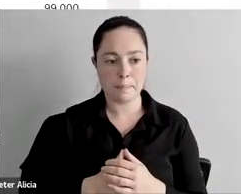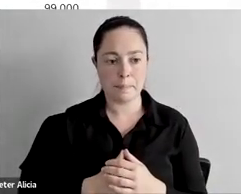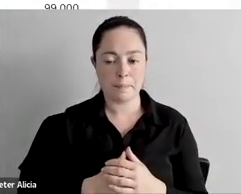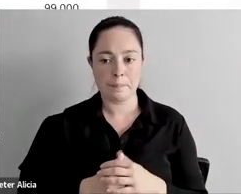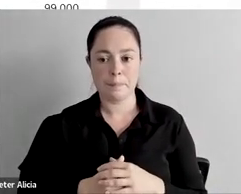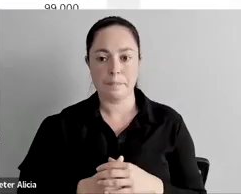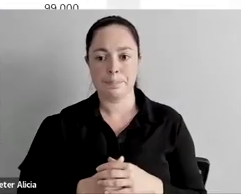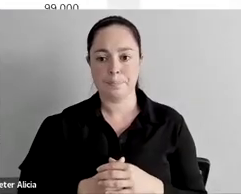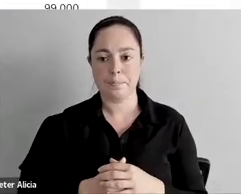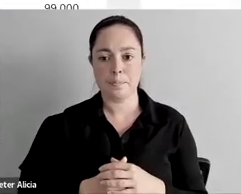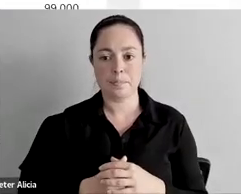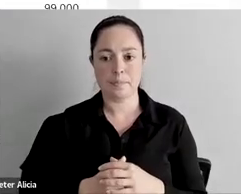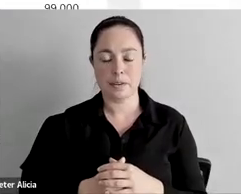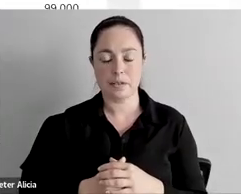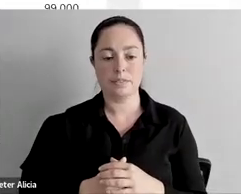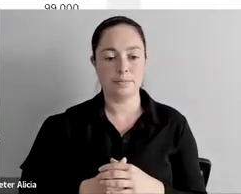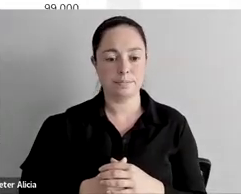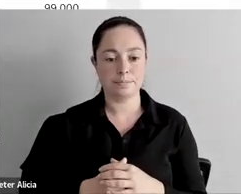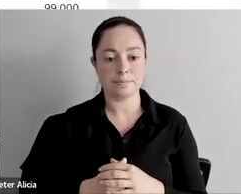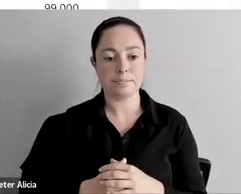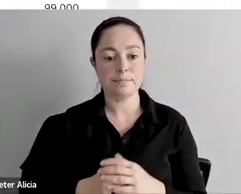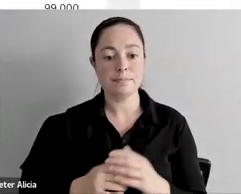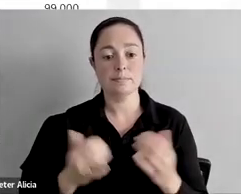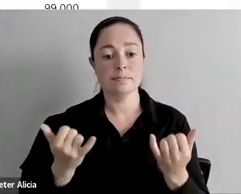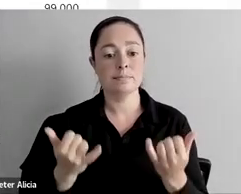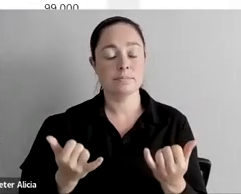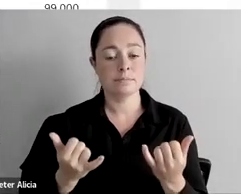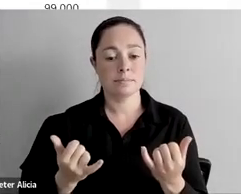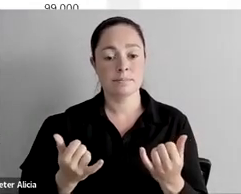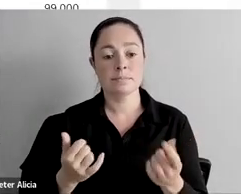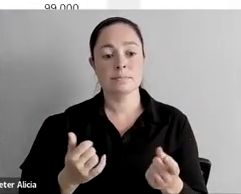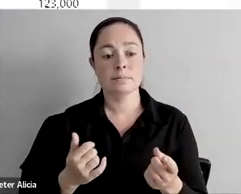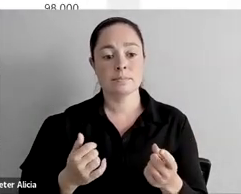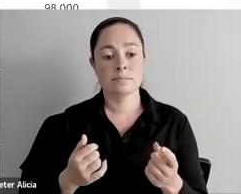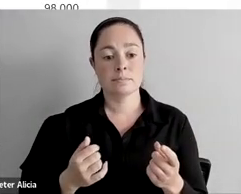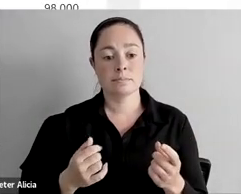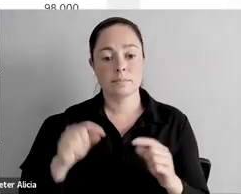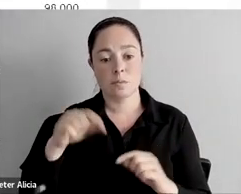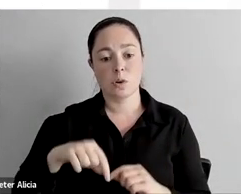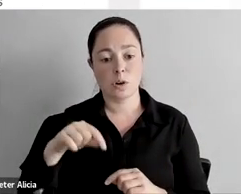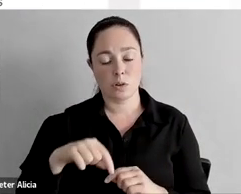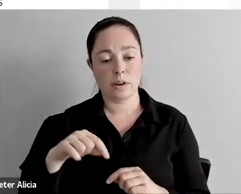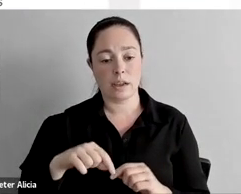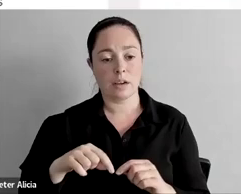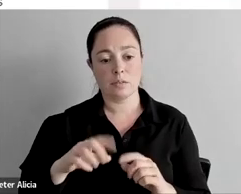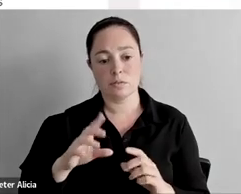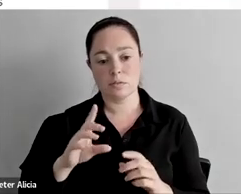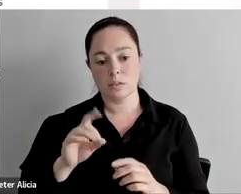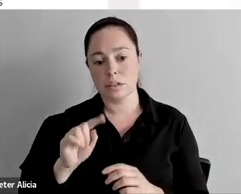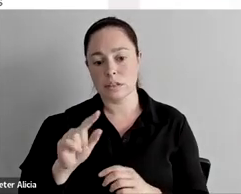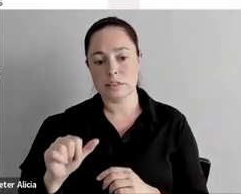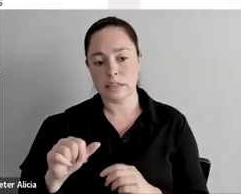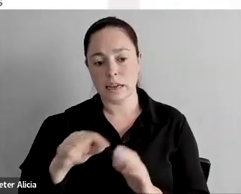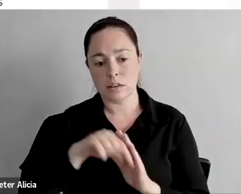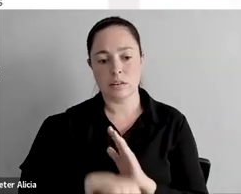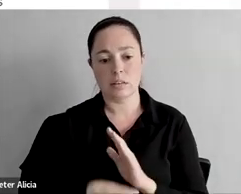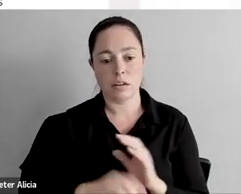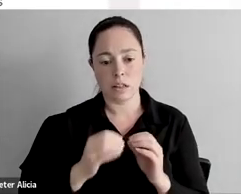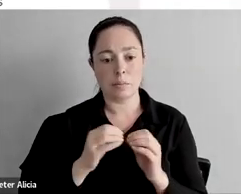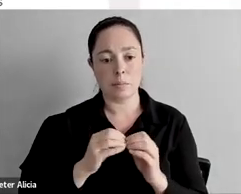So let's take a look. Let's drill down into the data a little bit more. We're going to stay in California,